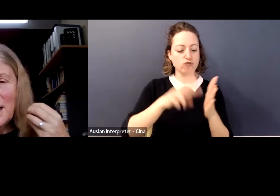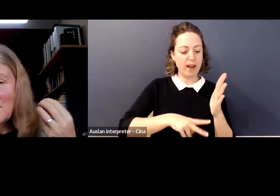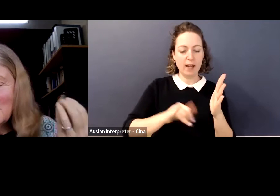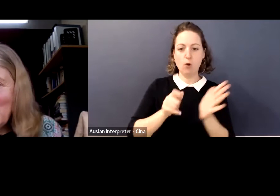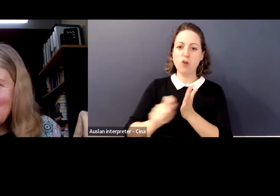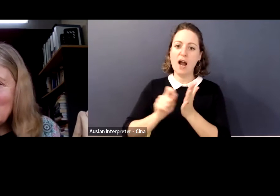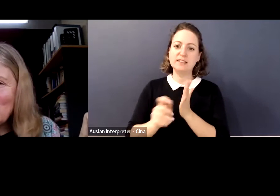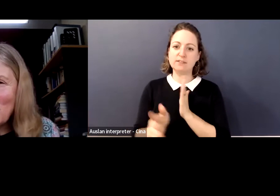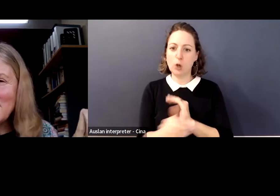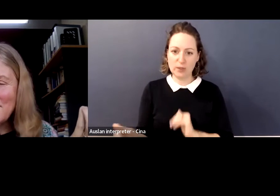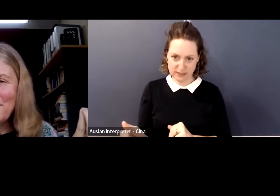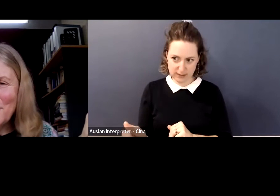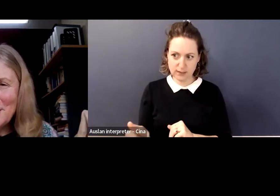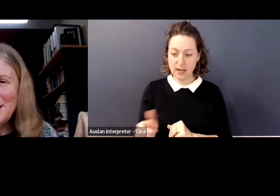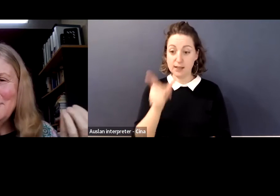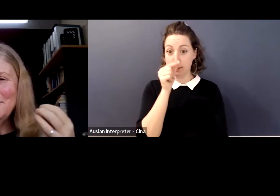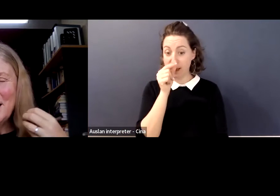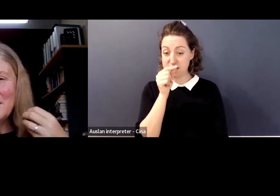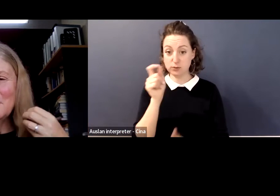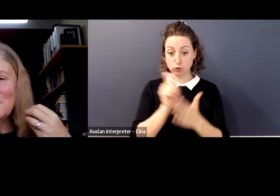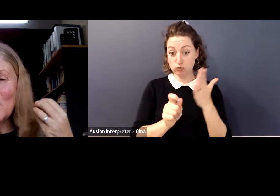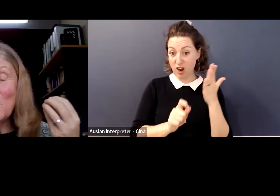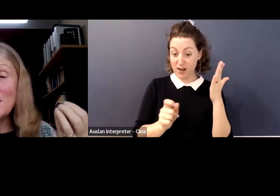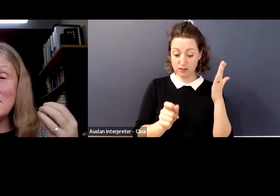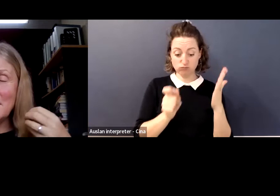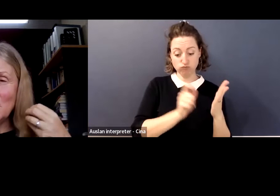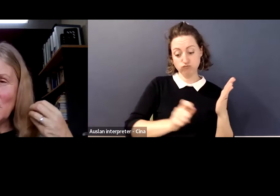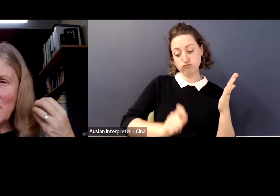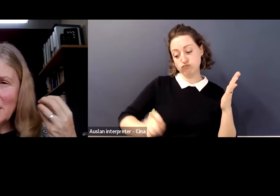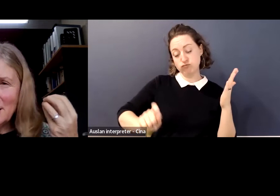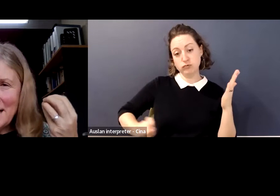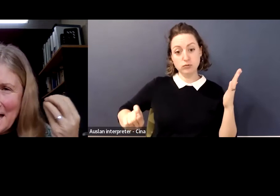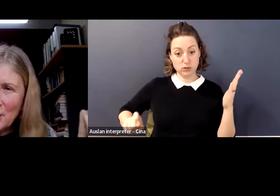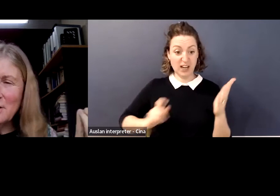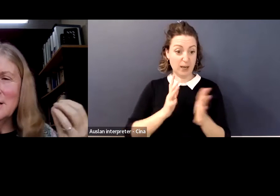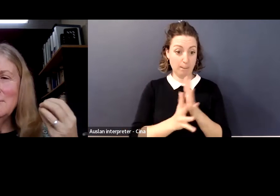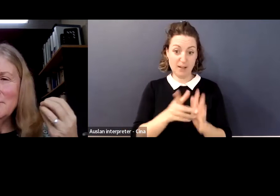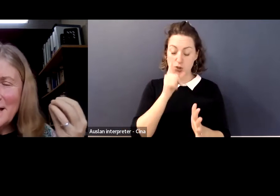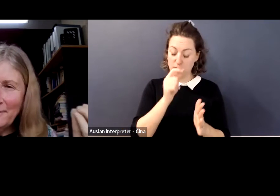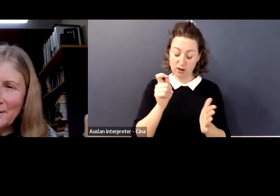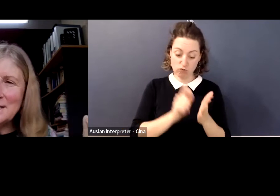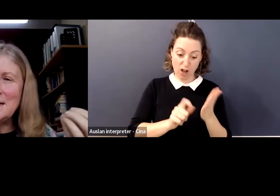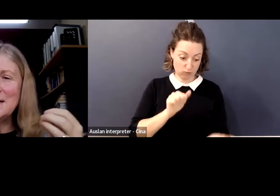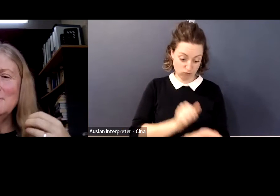And the capacity to write fluently requires that you can write accurately, effortlessly